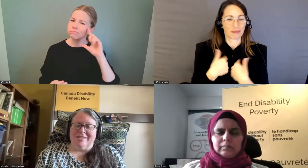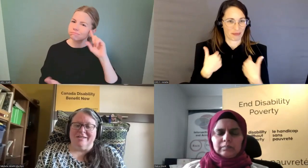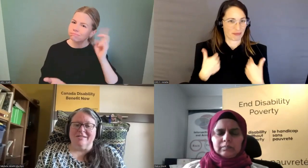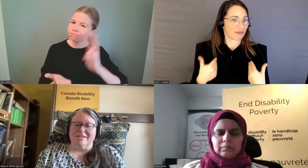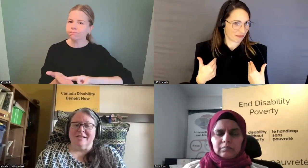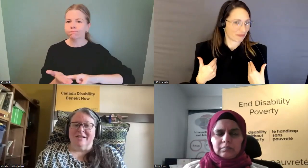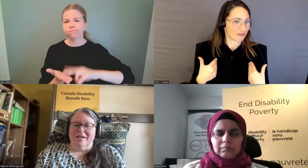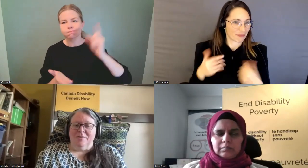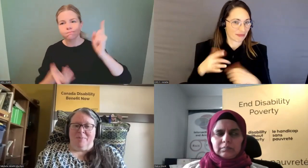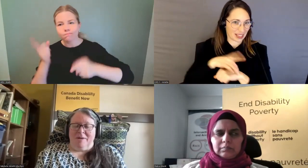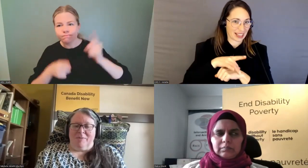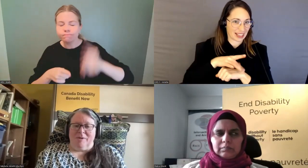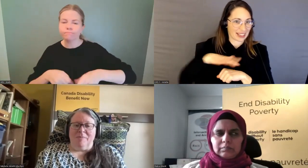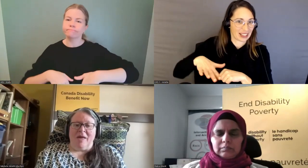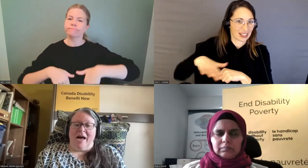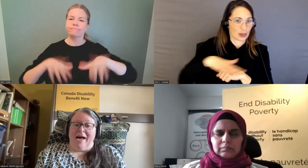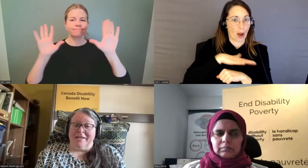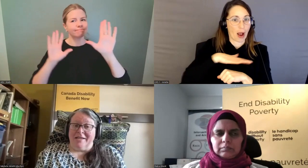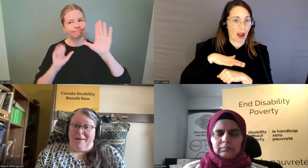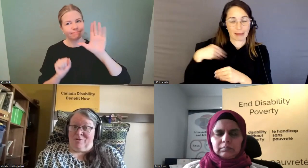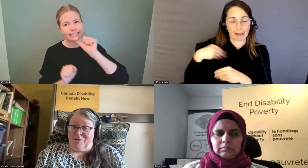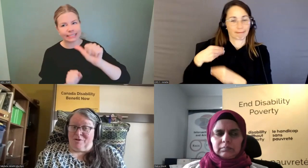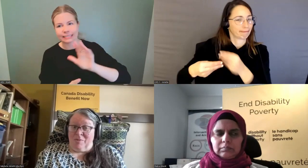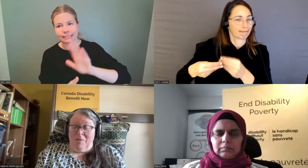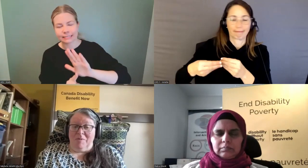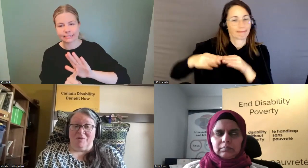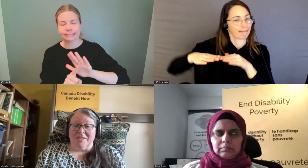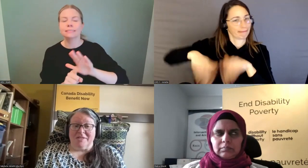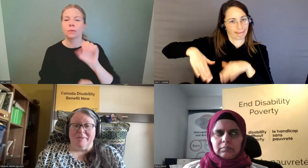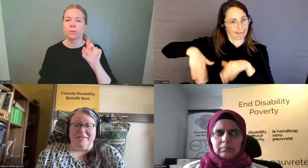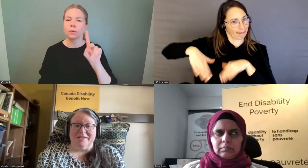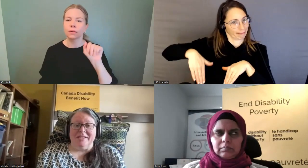SILUKS PEOPLE AND ALSO A WOMAN WITH DISABILITIES.